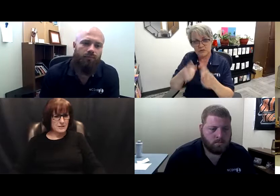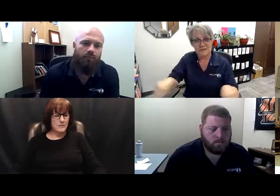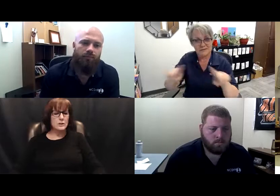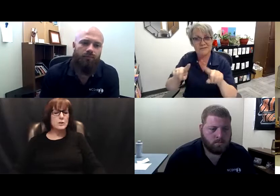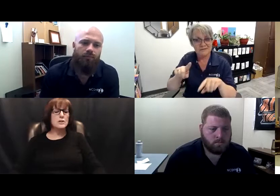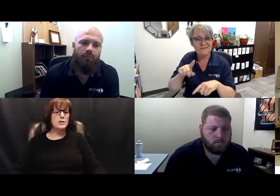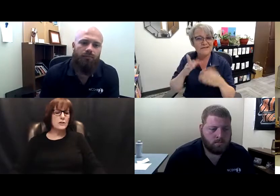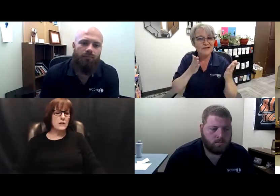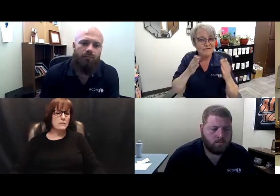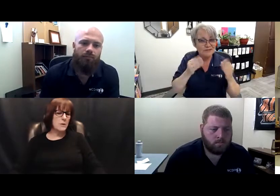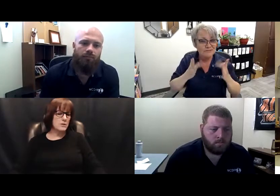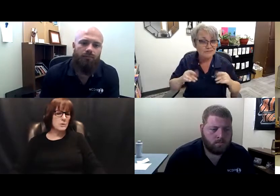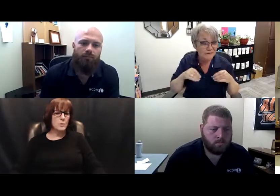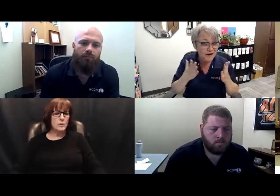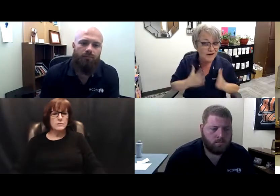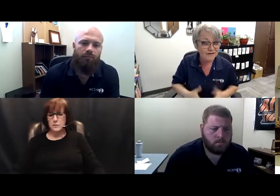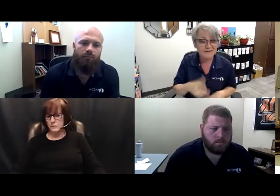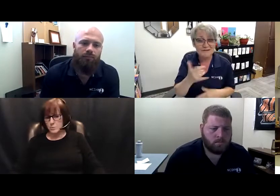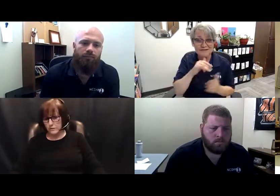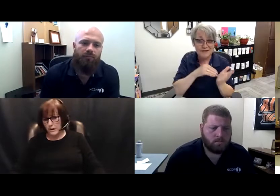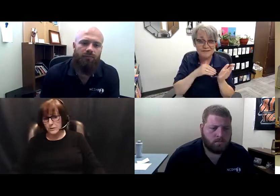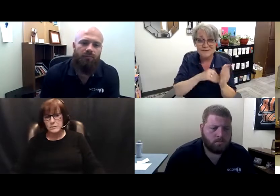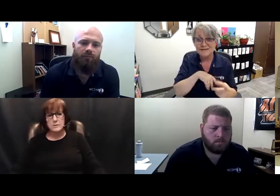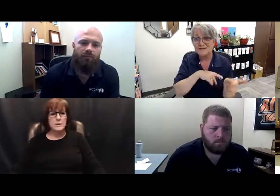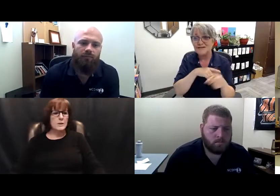then you can share that information with service providers,